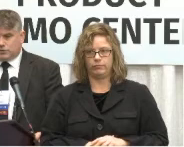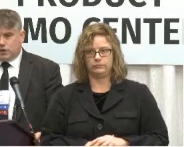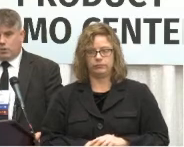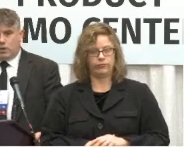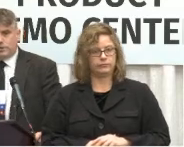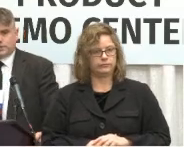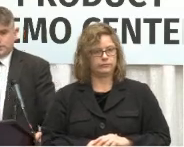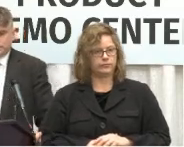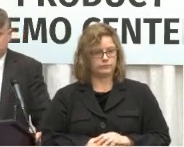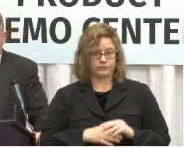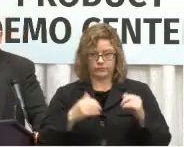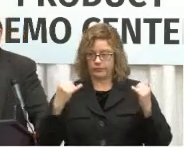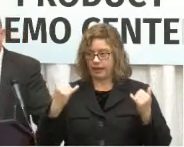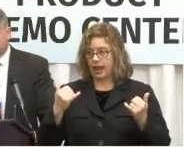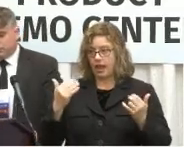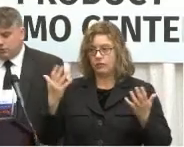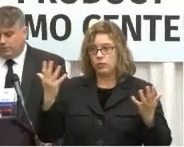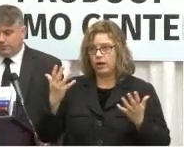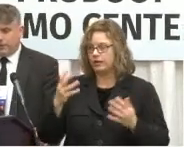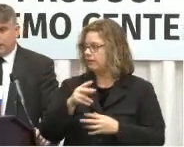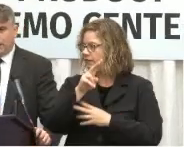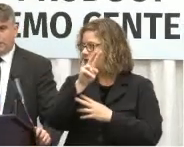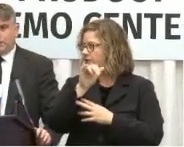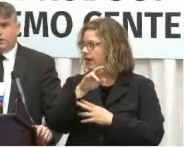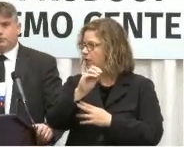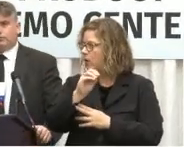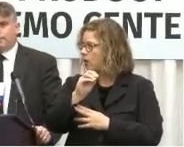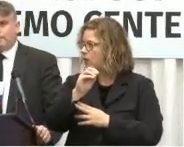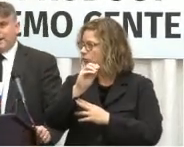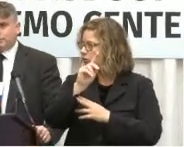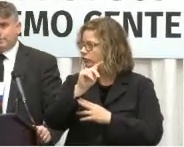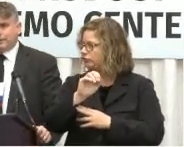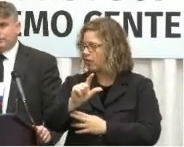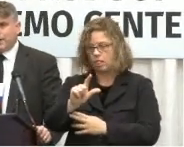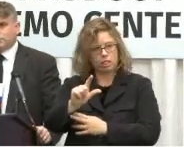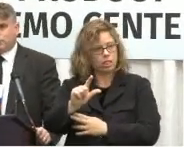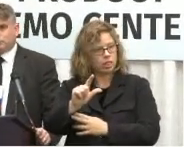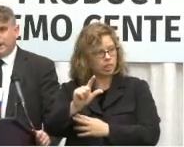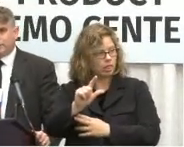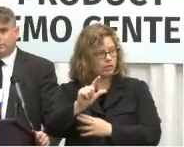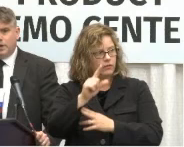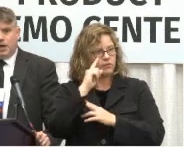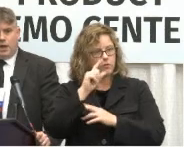So this is the Vario Digital. From a magnification perspective,